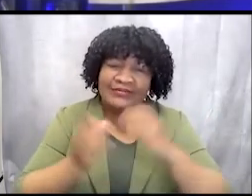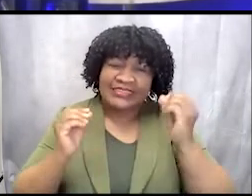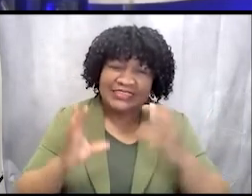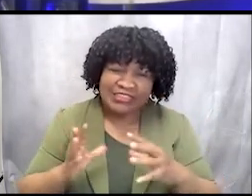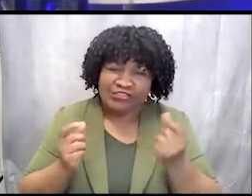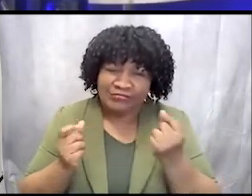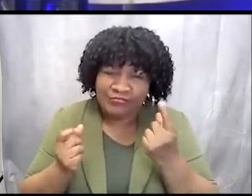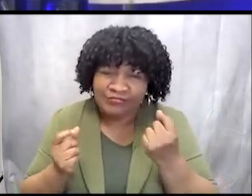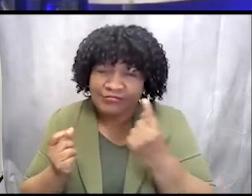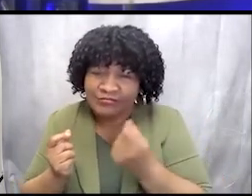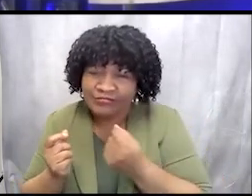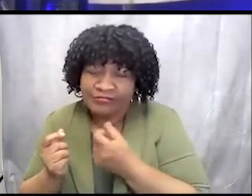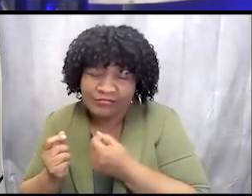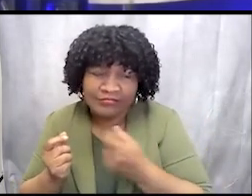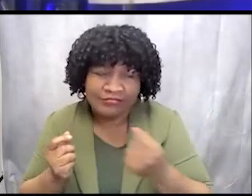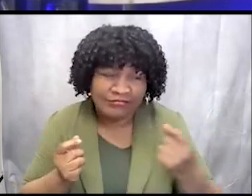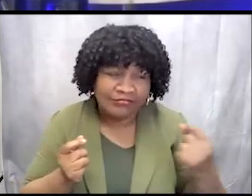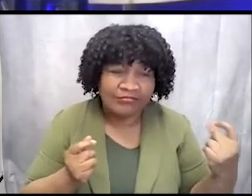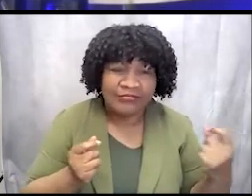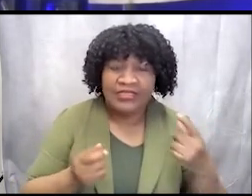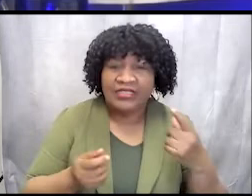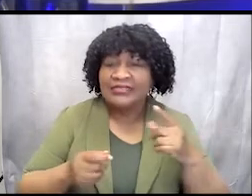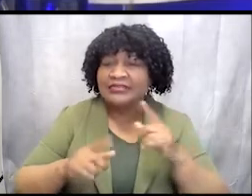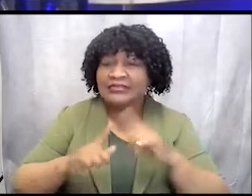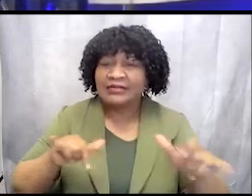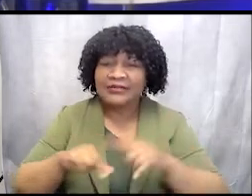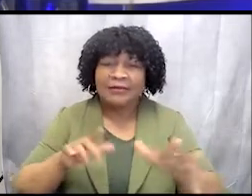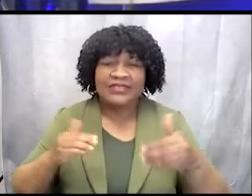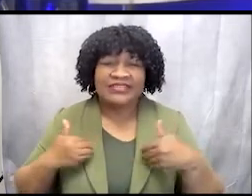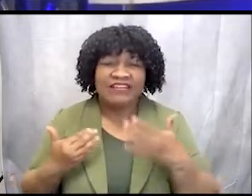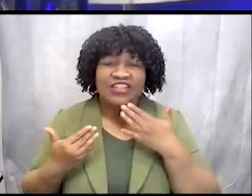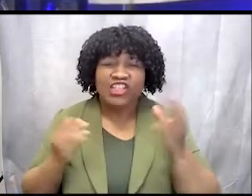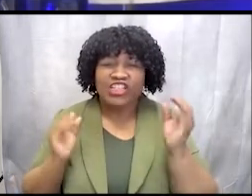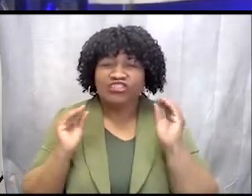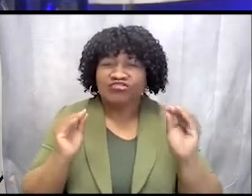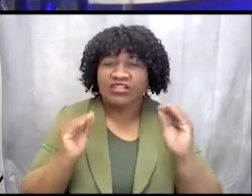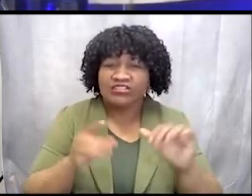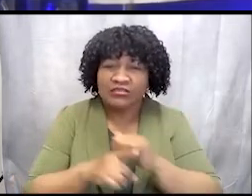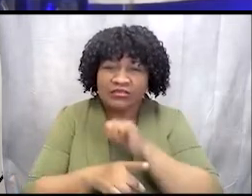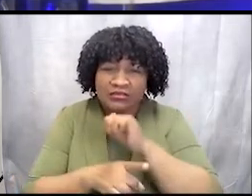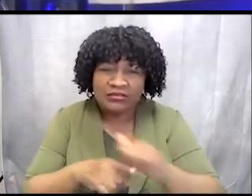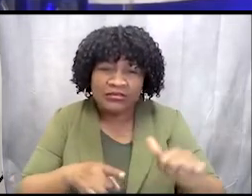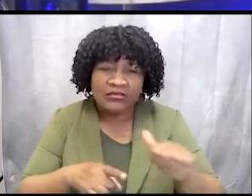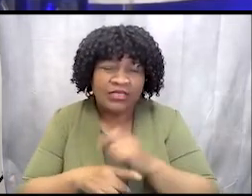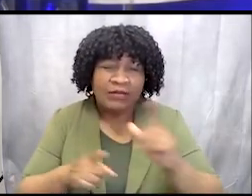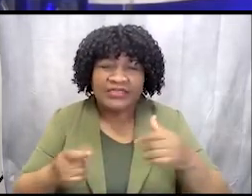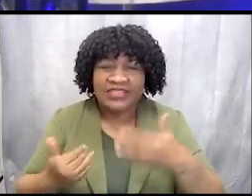We know that we have to have the kinds of instructional practices and assessments,